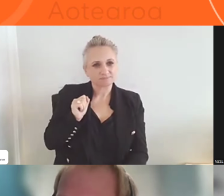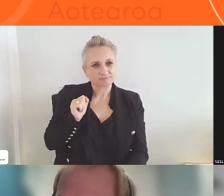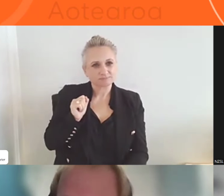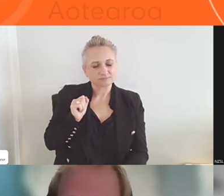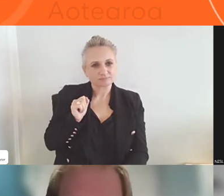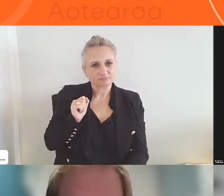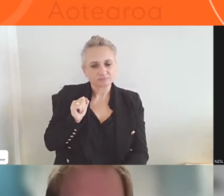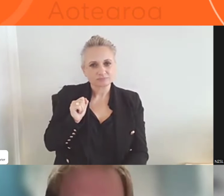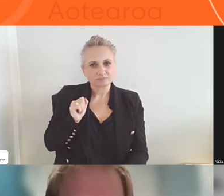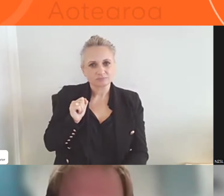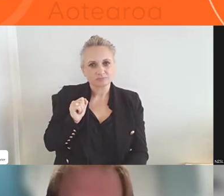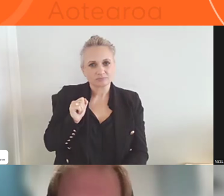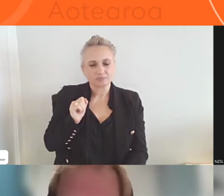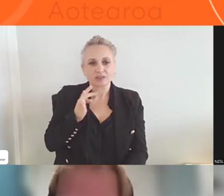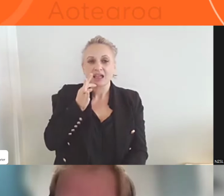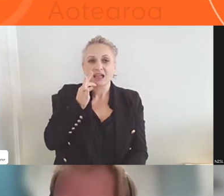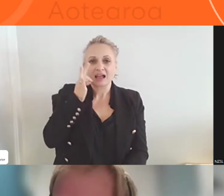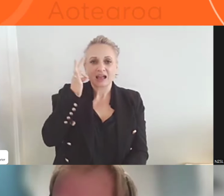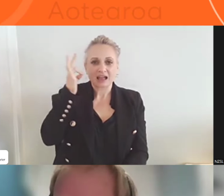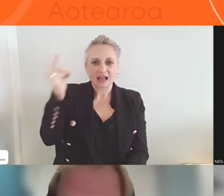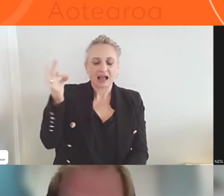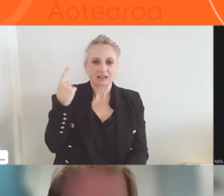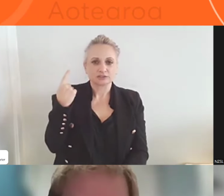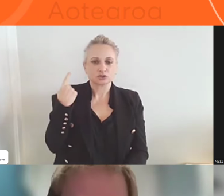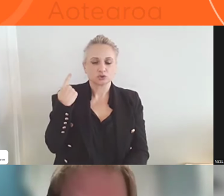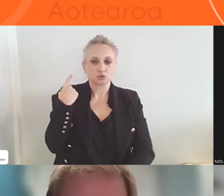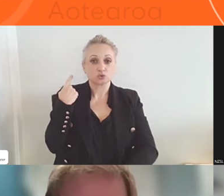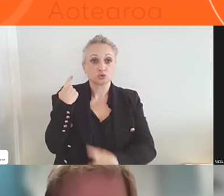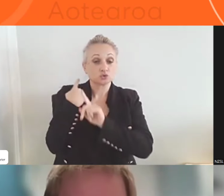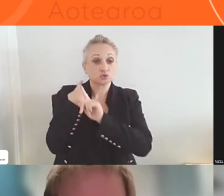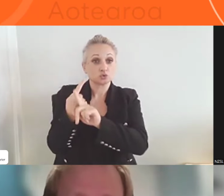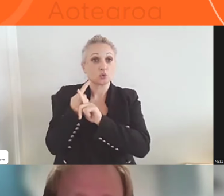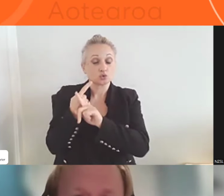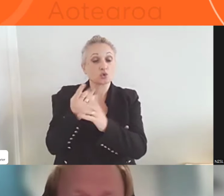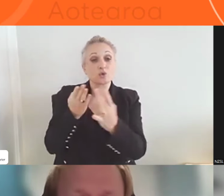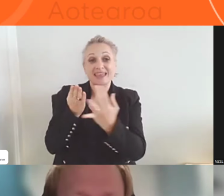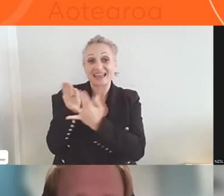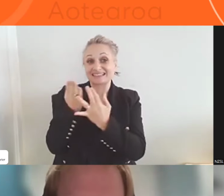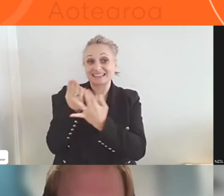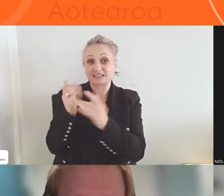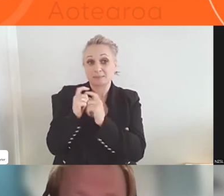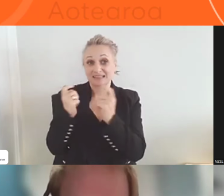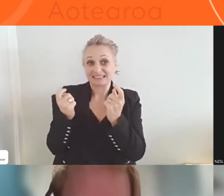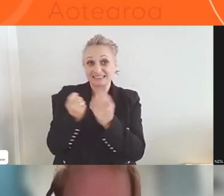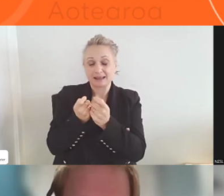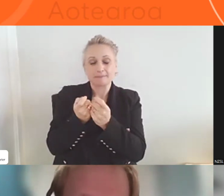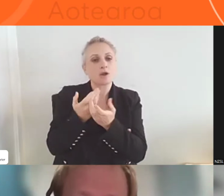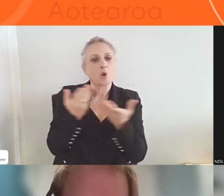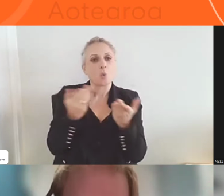to the Accessibility team at Kainga Ora. We have one. They're very